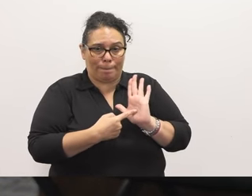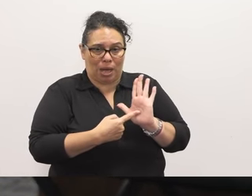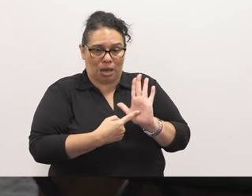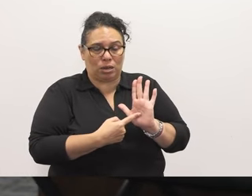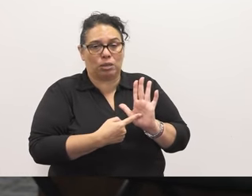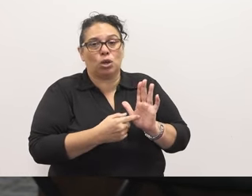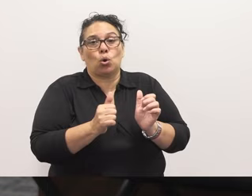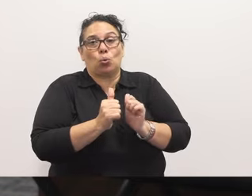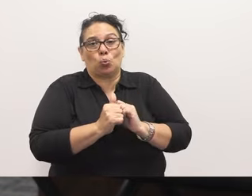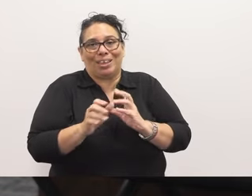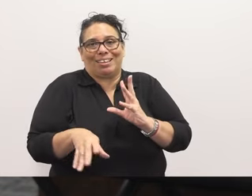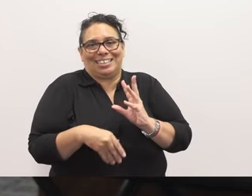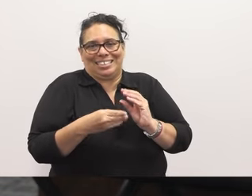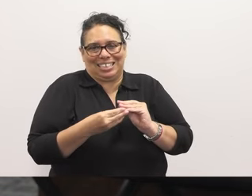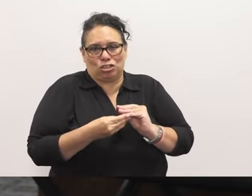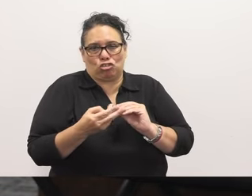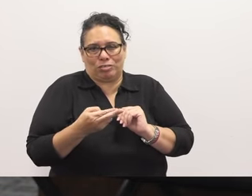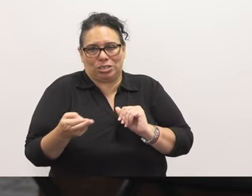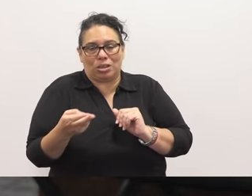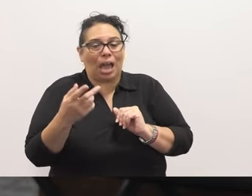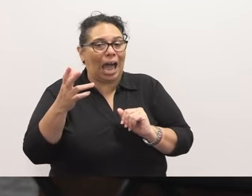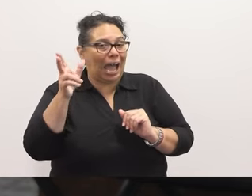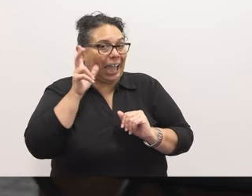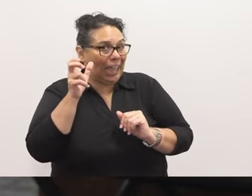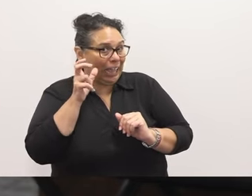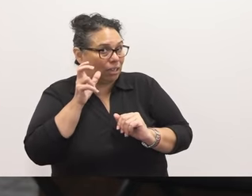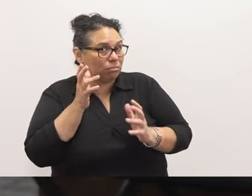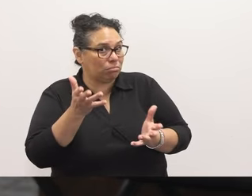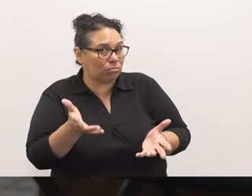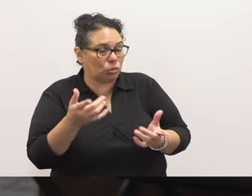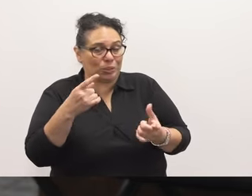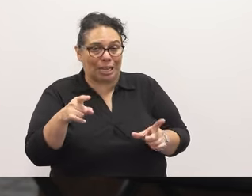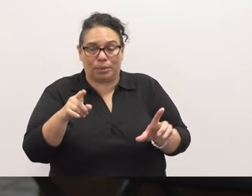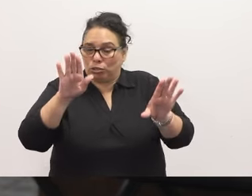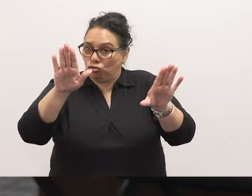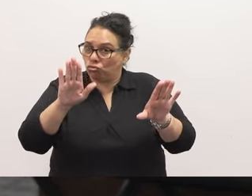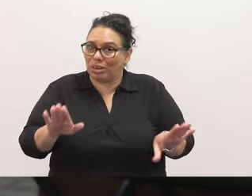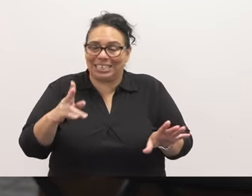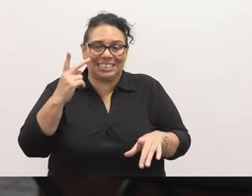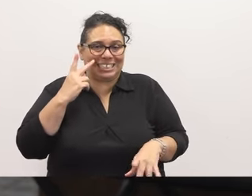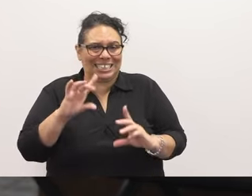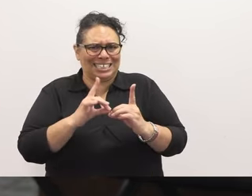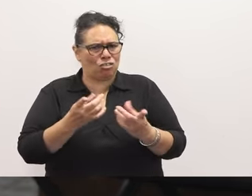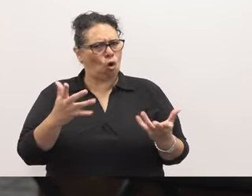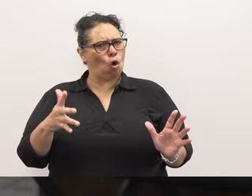And so, as I hear these outliers, which is great to see that our district is already doing some of the,